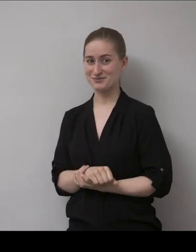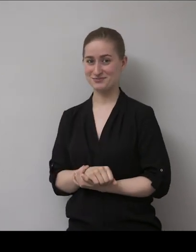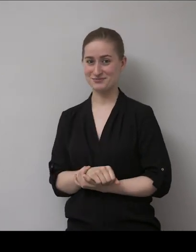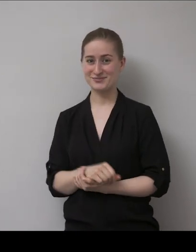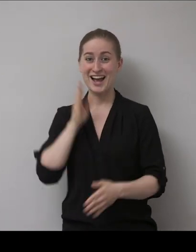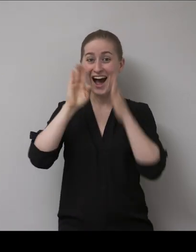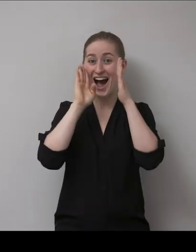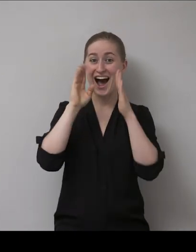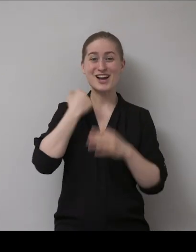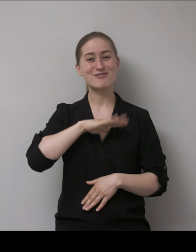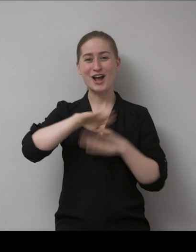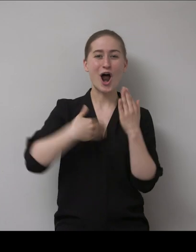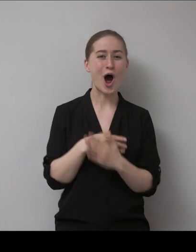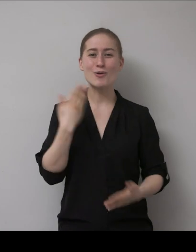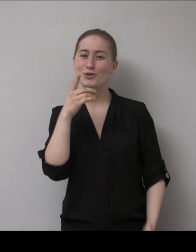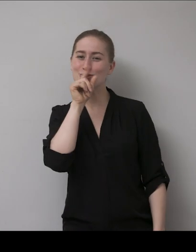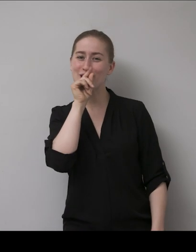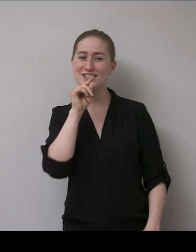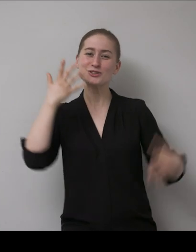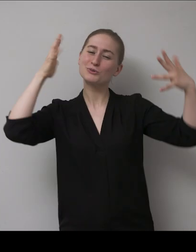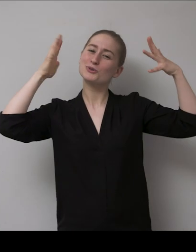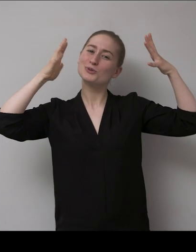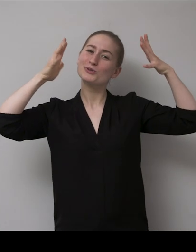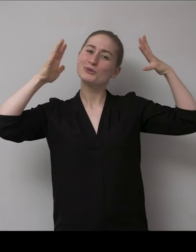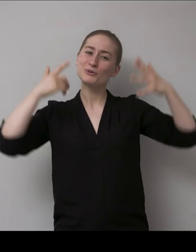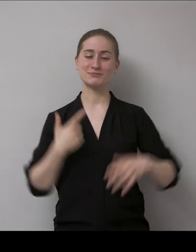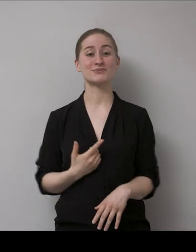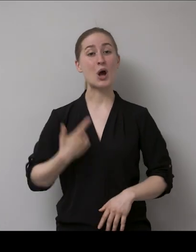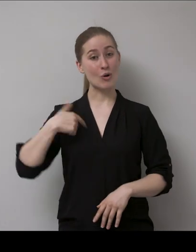Hi, (claps hands) we're all Blue Jays. Woo! We are all Blue Jays.